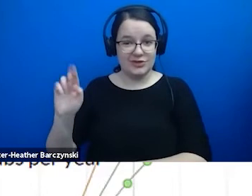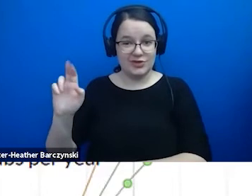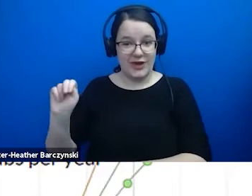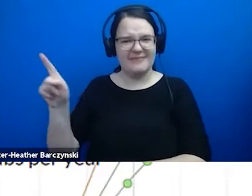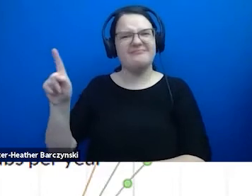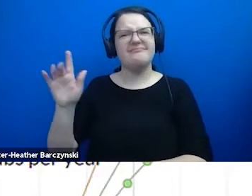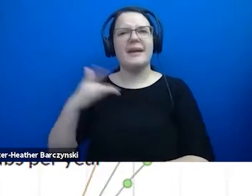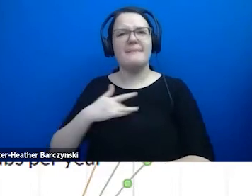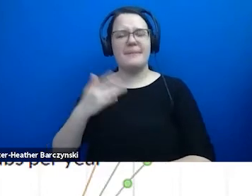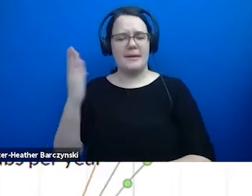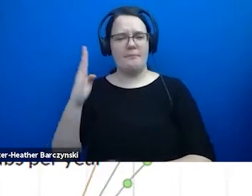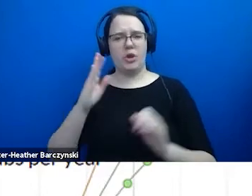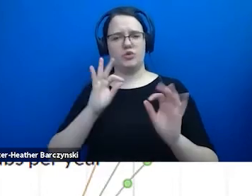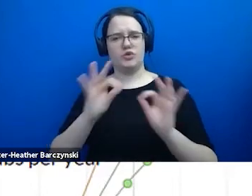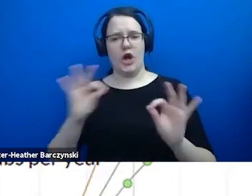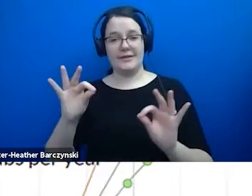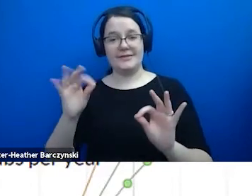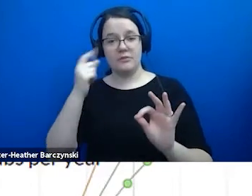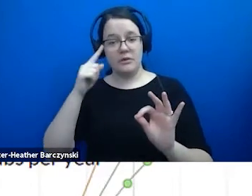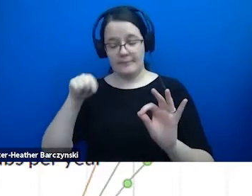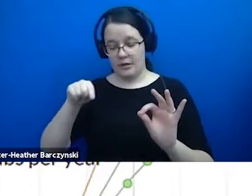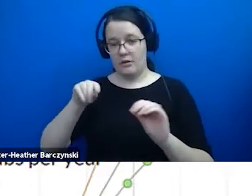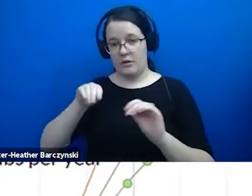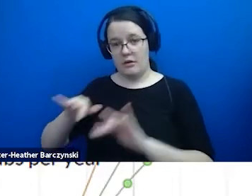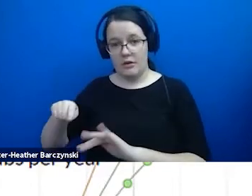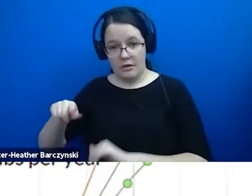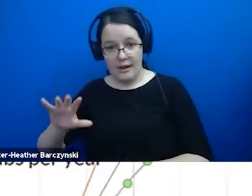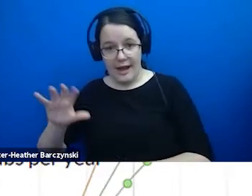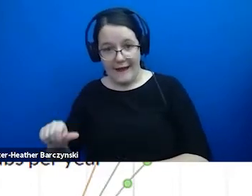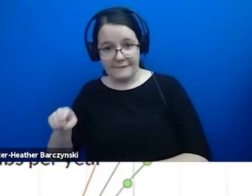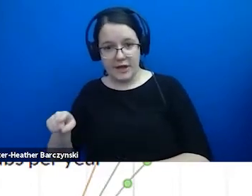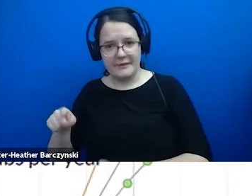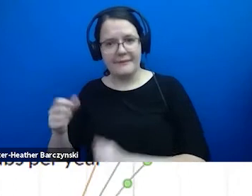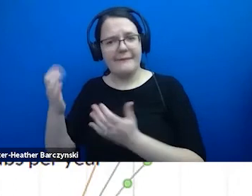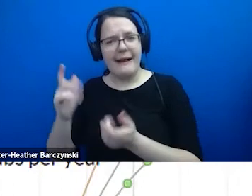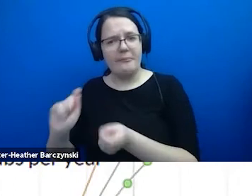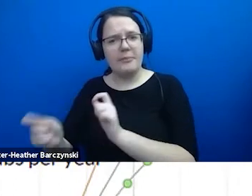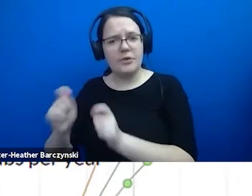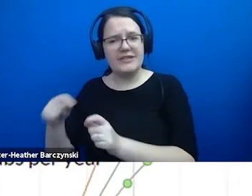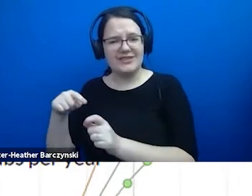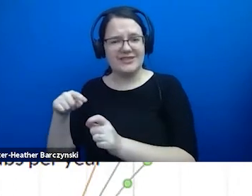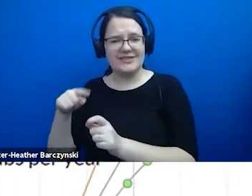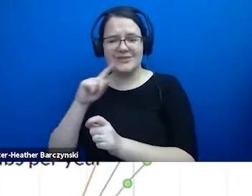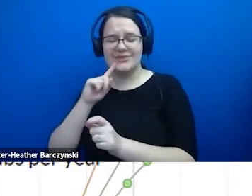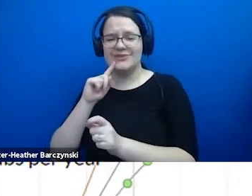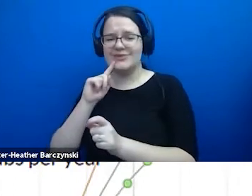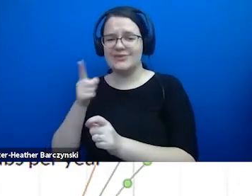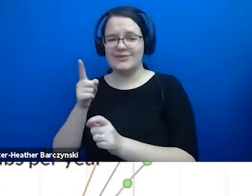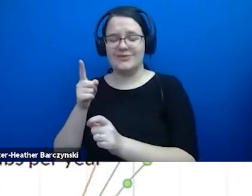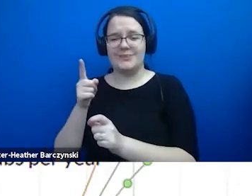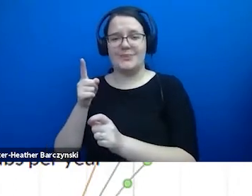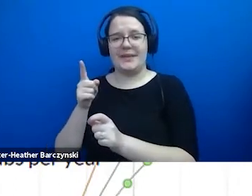but once it got to africa the number of mutations really delineated a new variant and that's shown